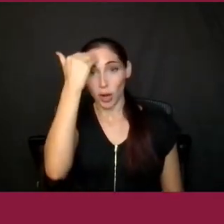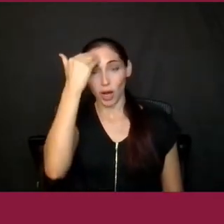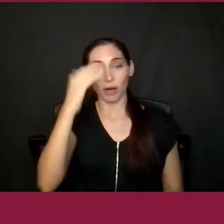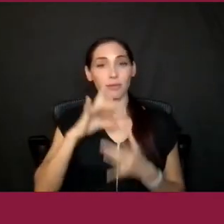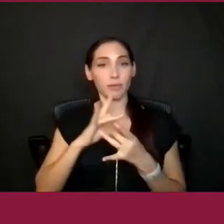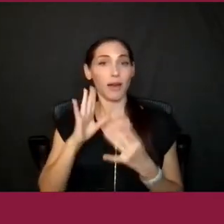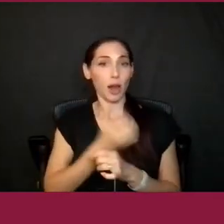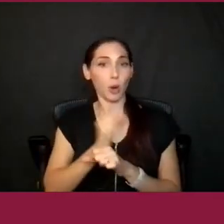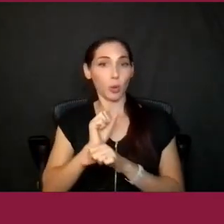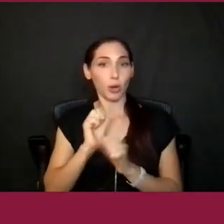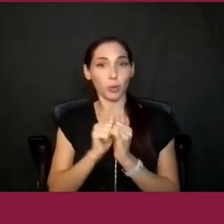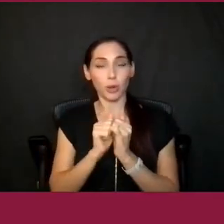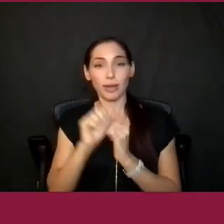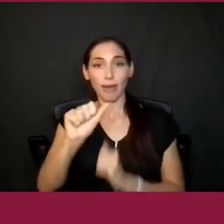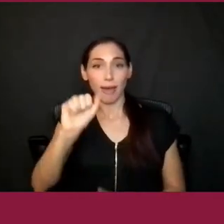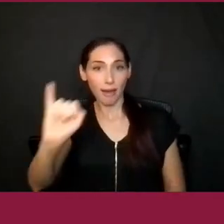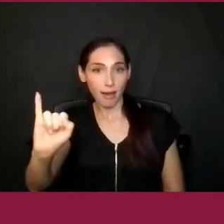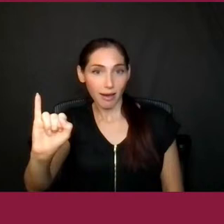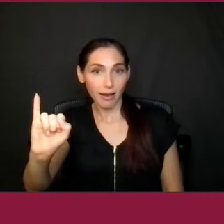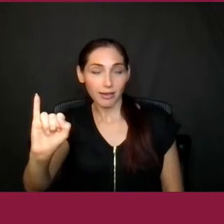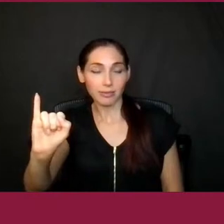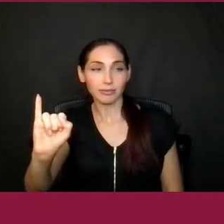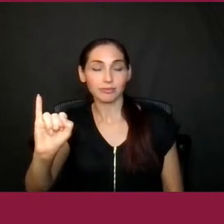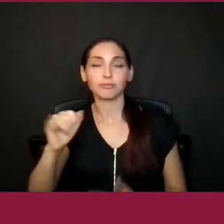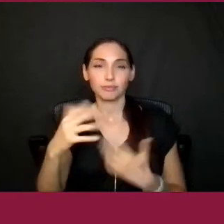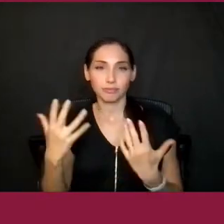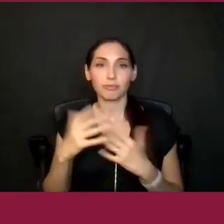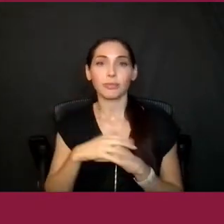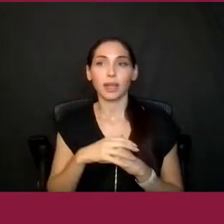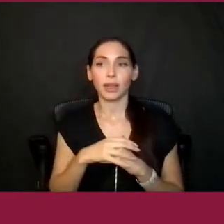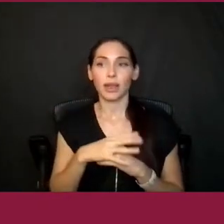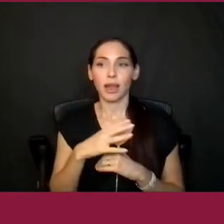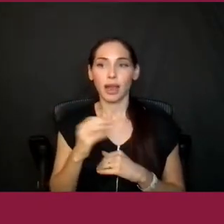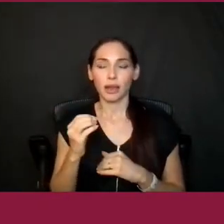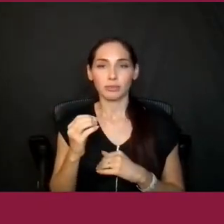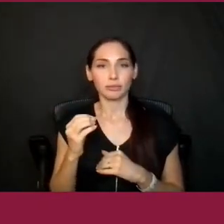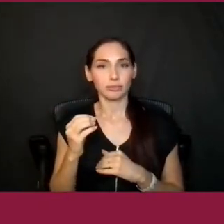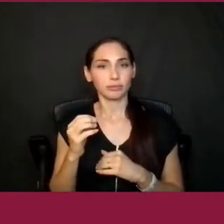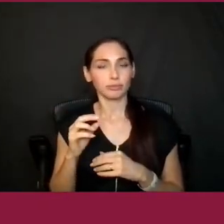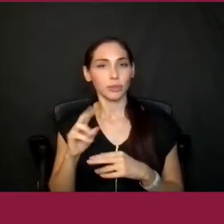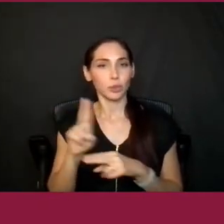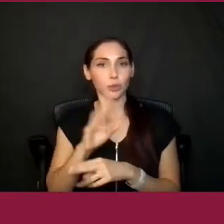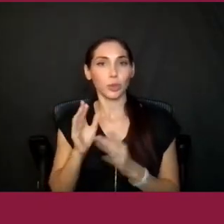with artificial intelligence, uh, and, uh, bringing forward ideas about the ways that faculty